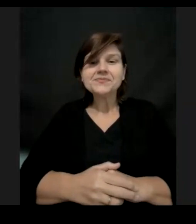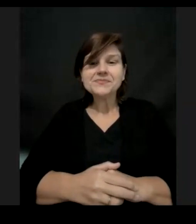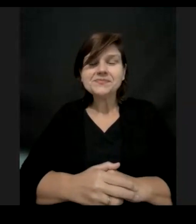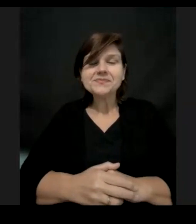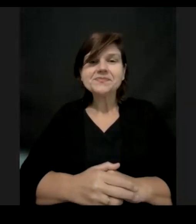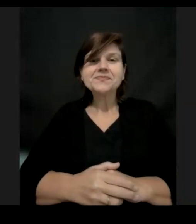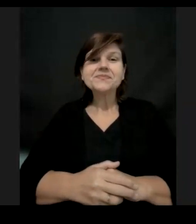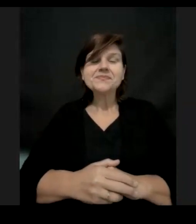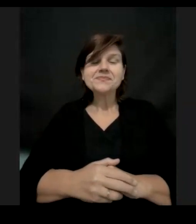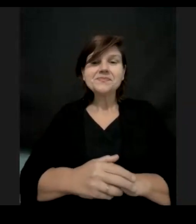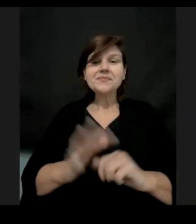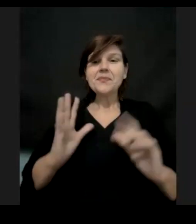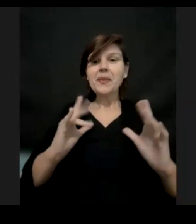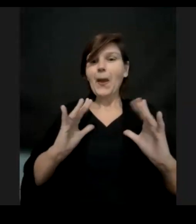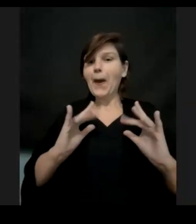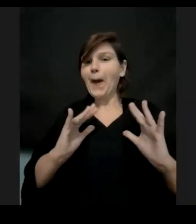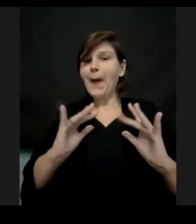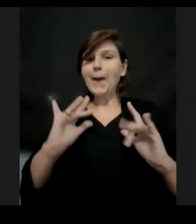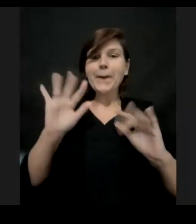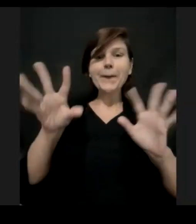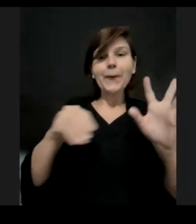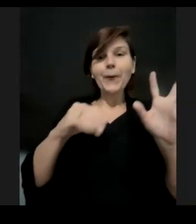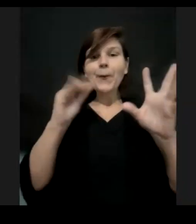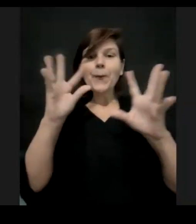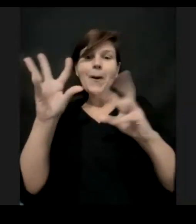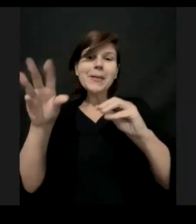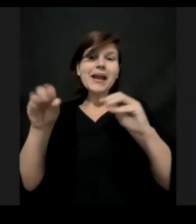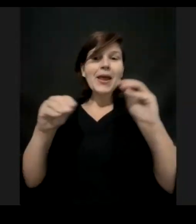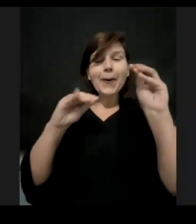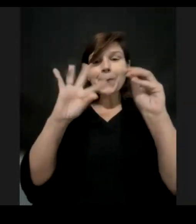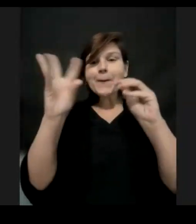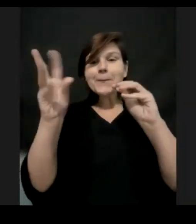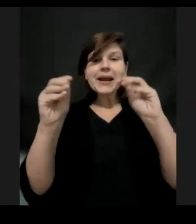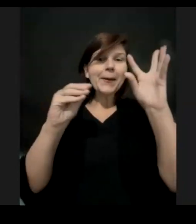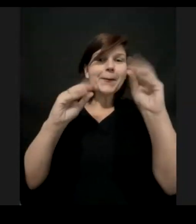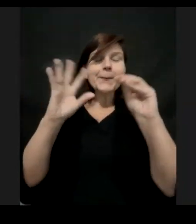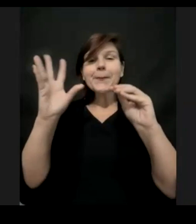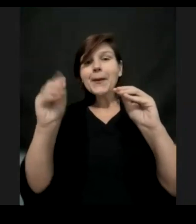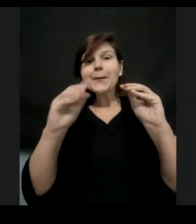Whoop-a-dee-doo! Whoop-a-dee-doo, whoop-a-dee-doo, whoop-a-dee-doo, doo, doo!